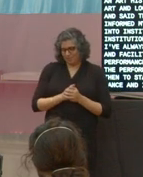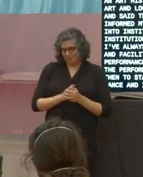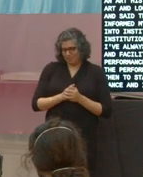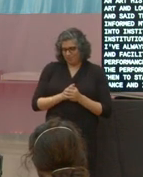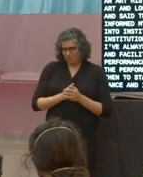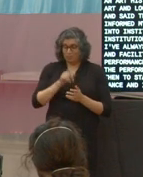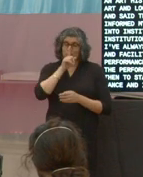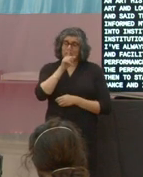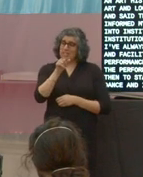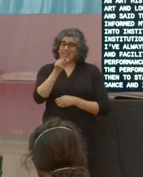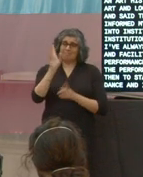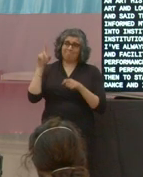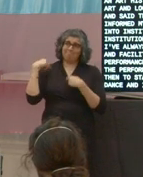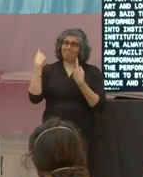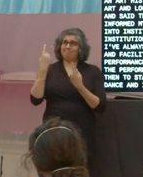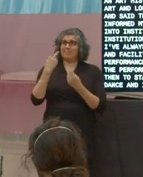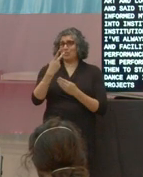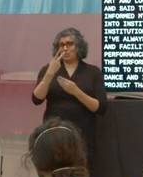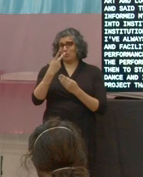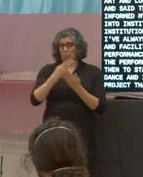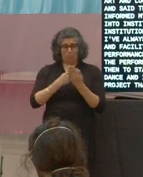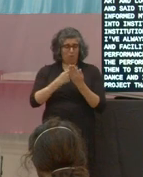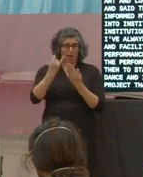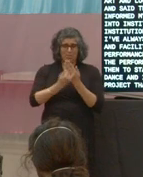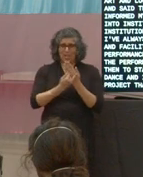been deeply involved with, that have been durational